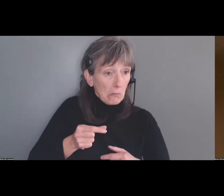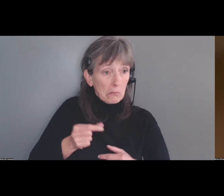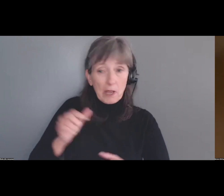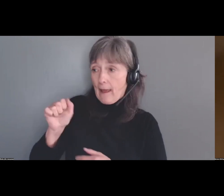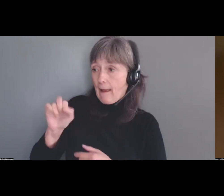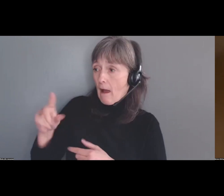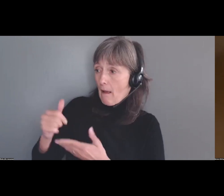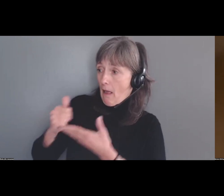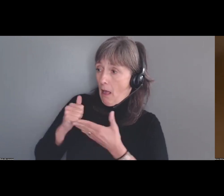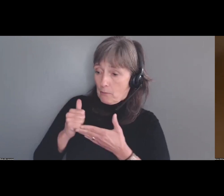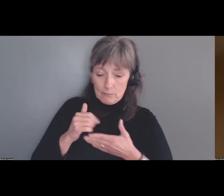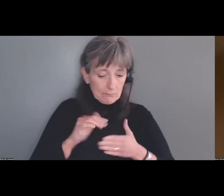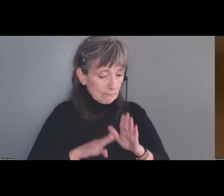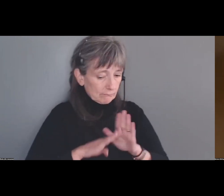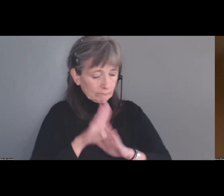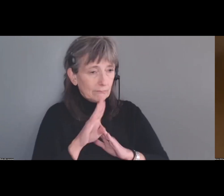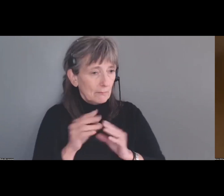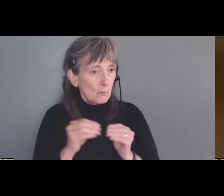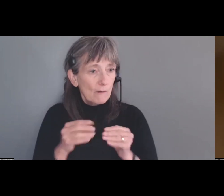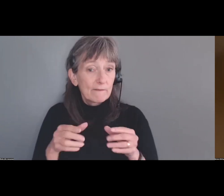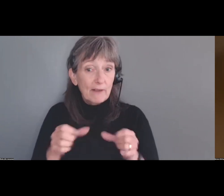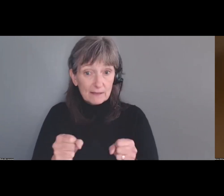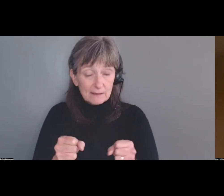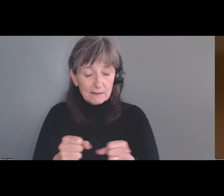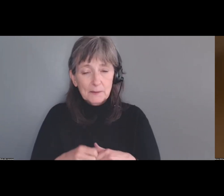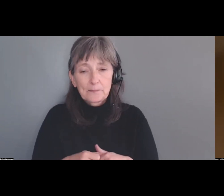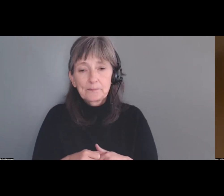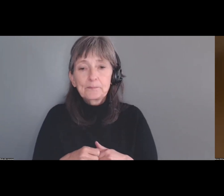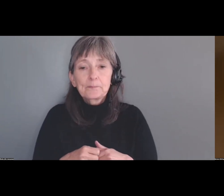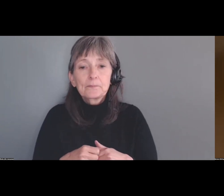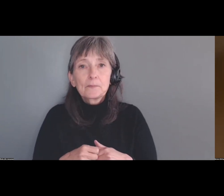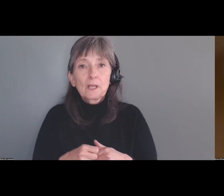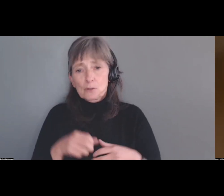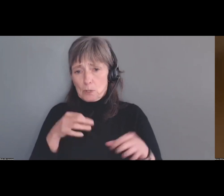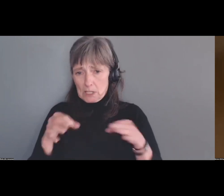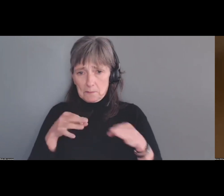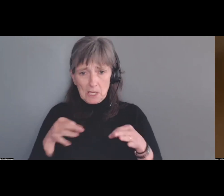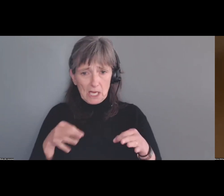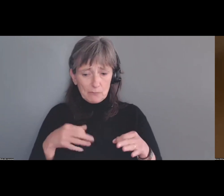So, I'm going to explain quickly how our process works at Book Sprints and then I